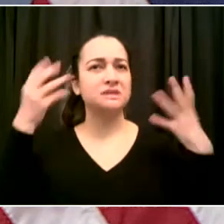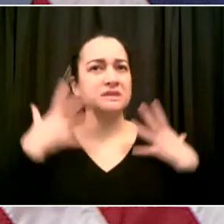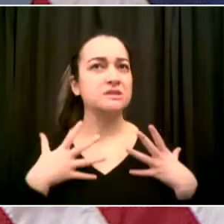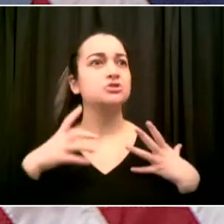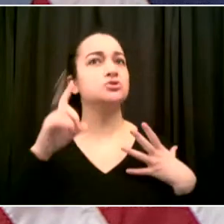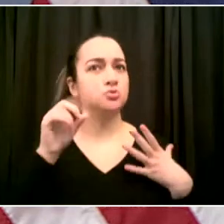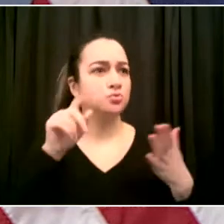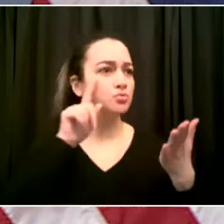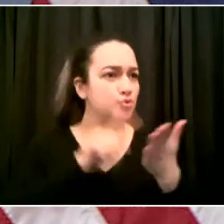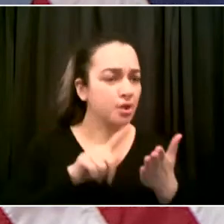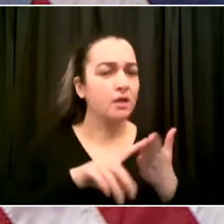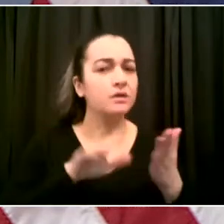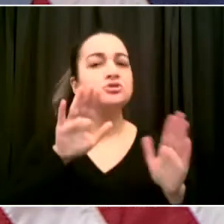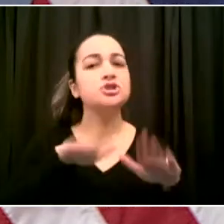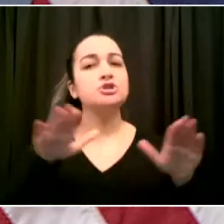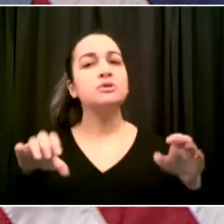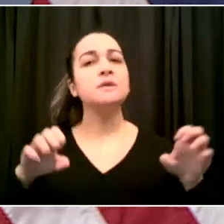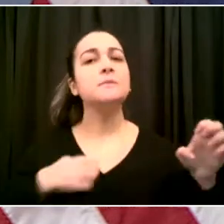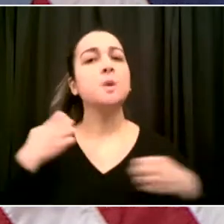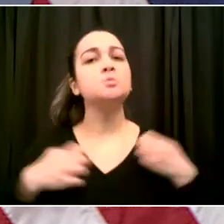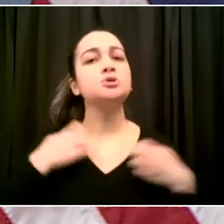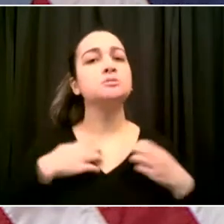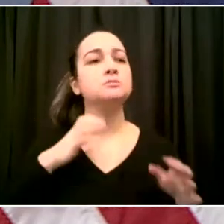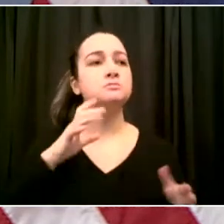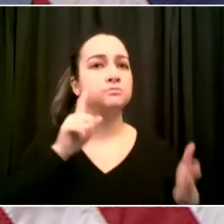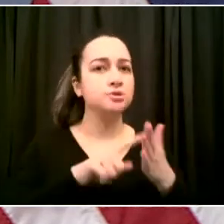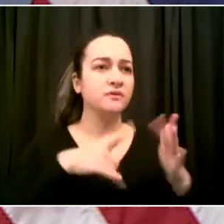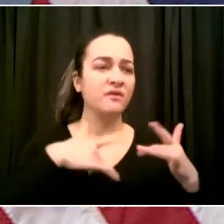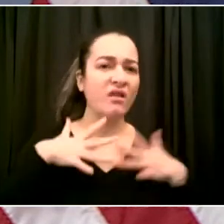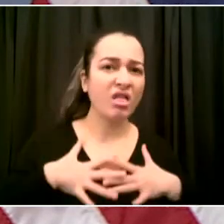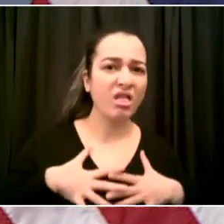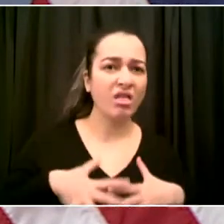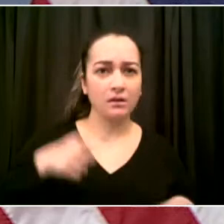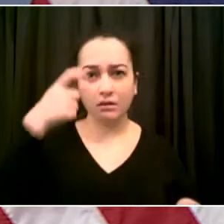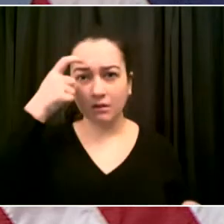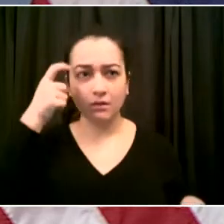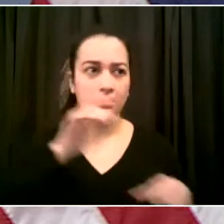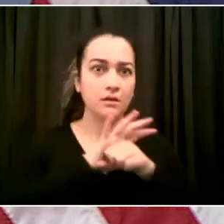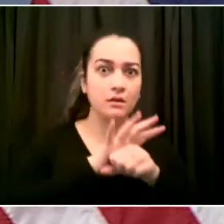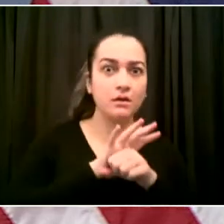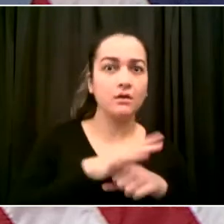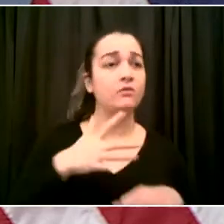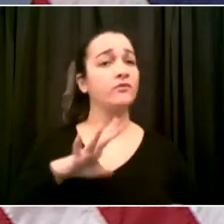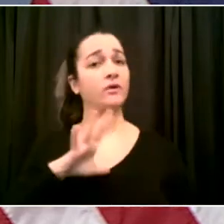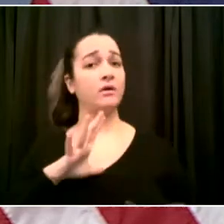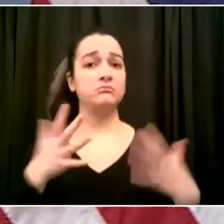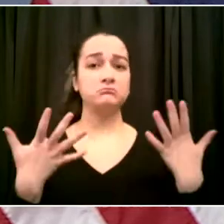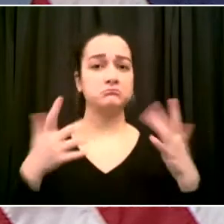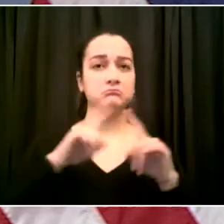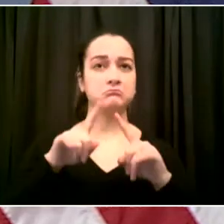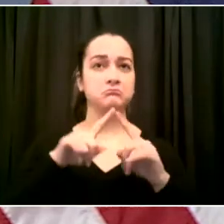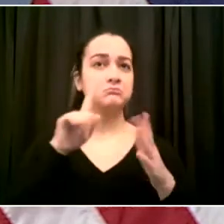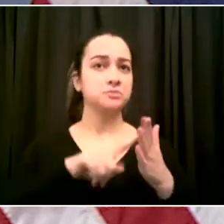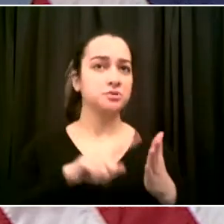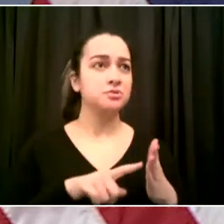ROULETTTTE WHEHEL E